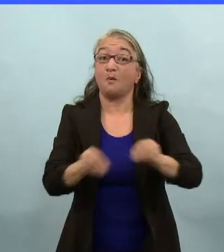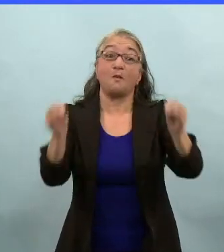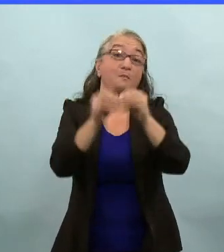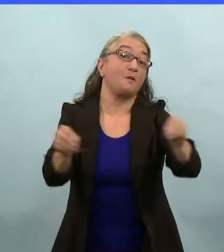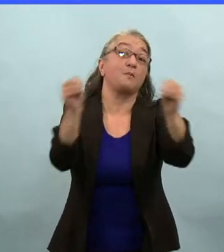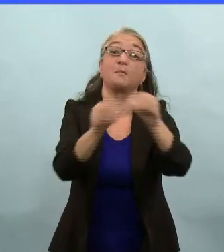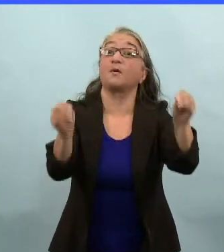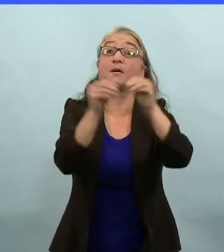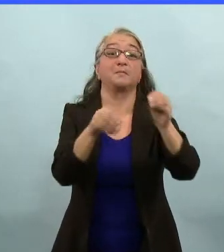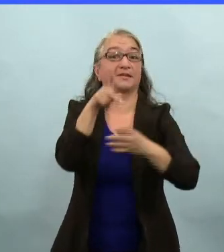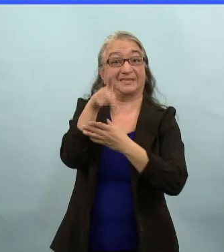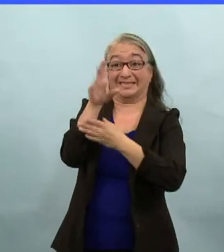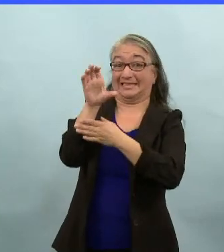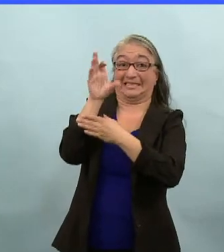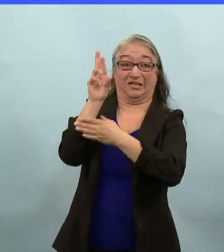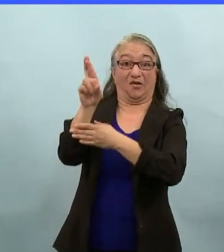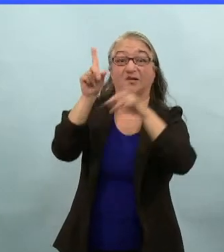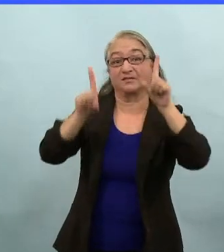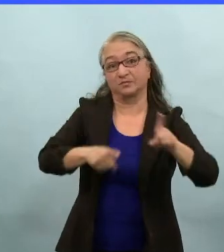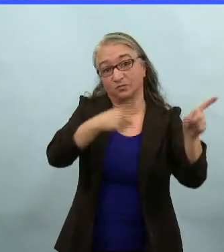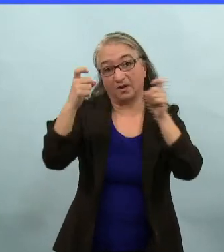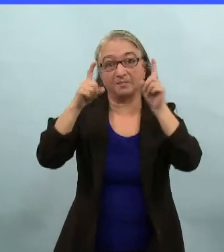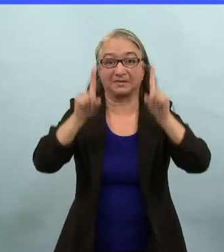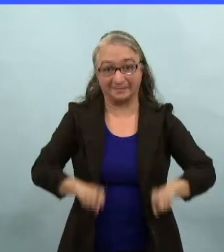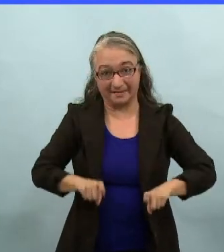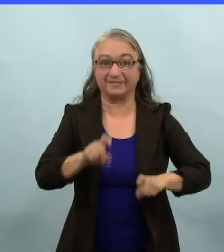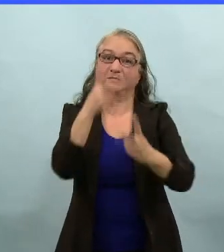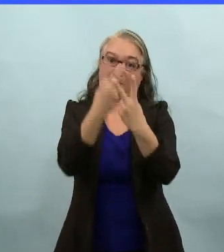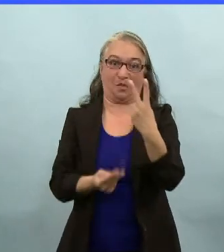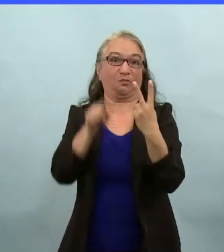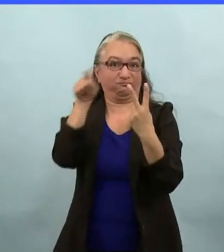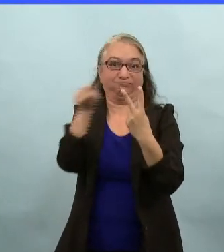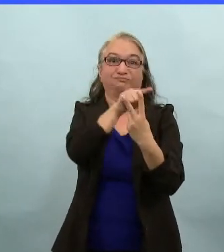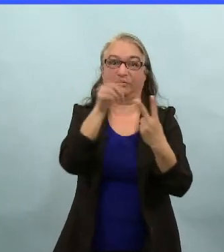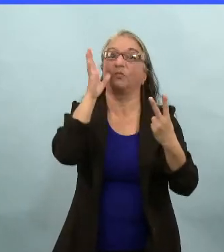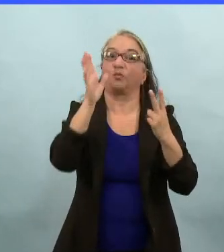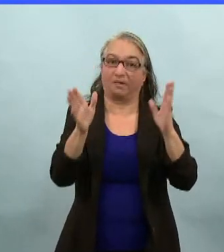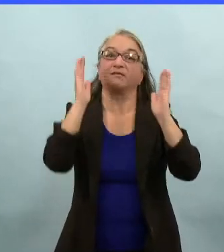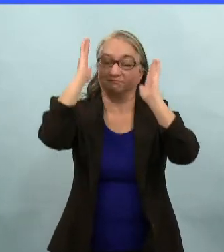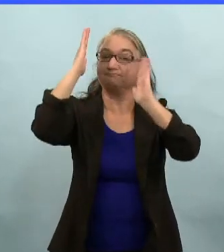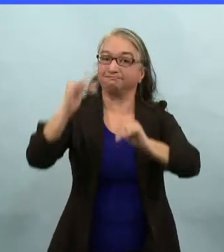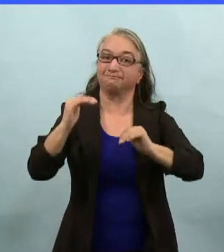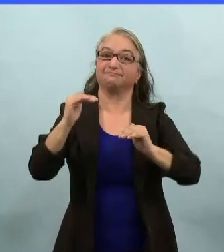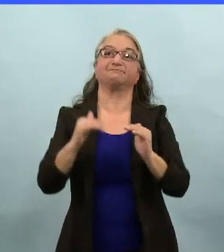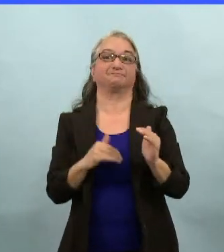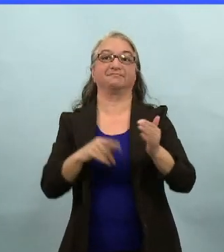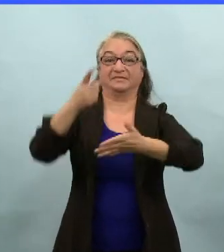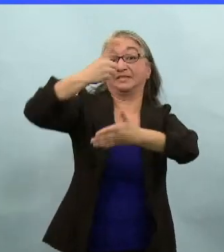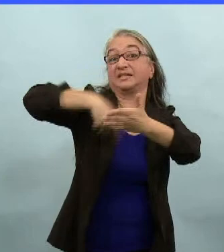the federal government increases it is expected that by next week eligibility for rapid tests will